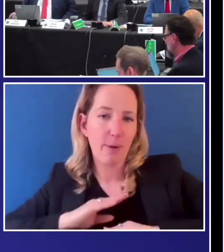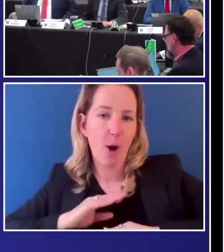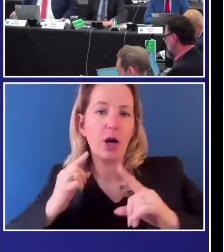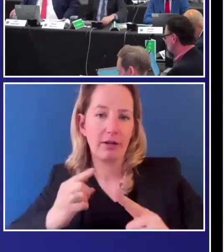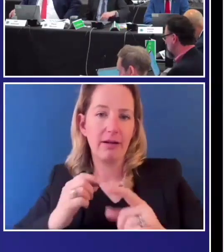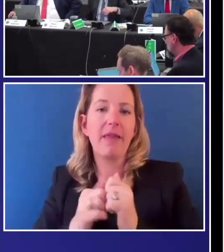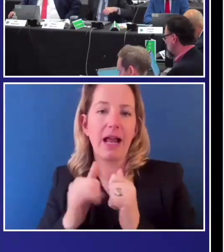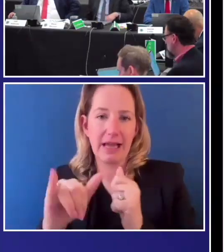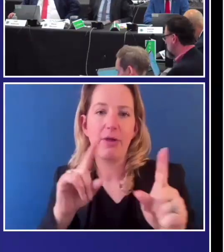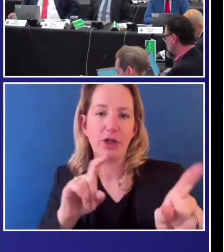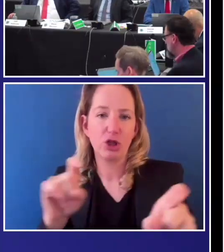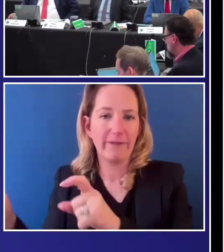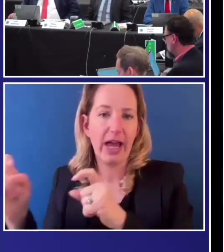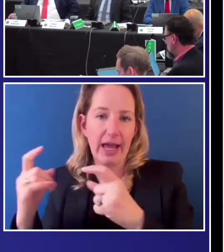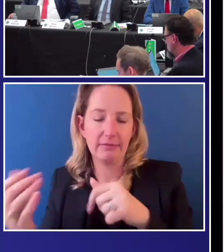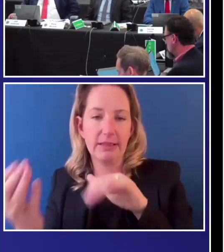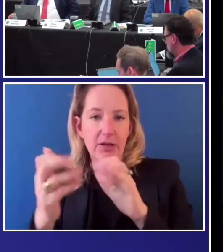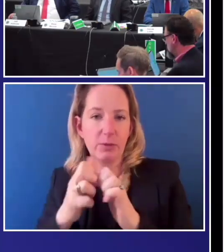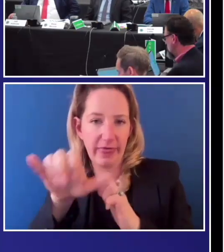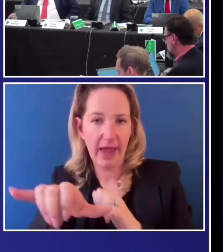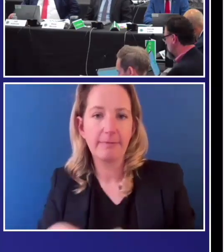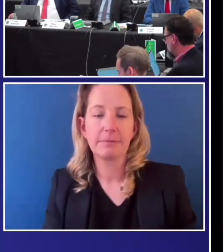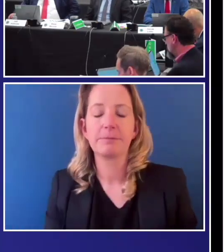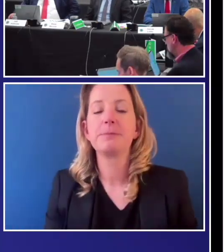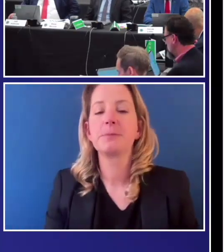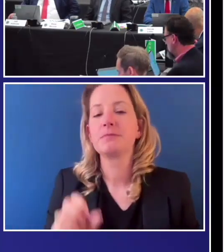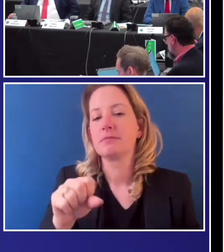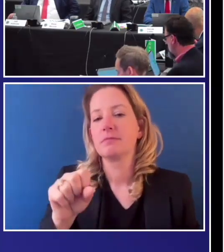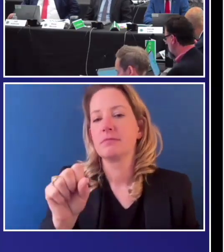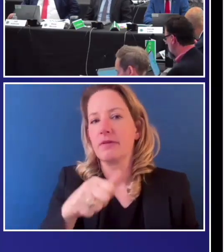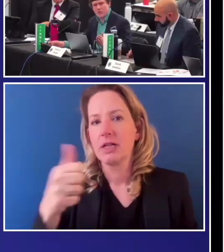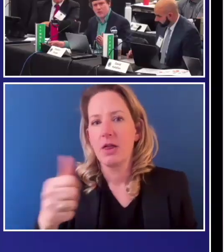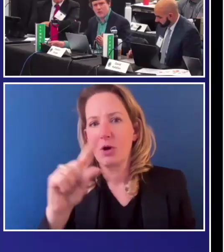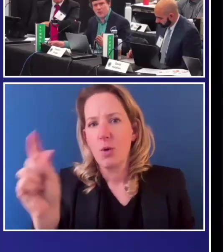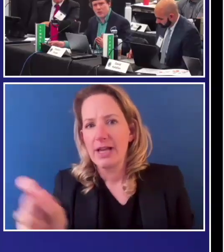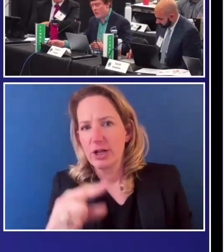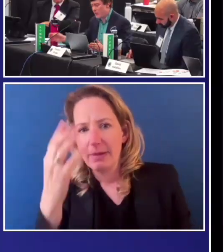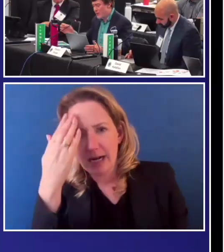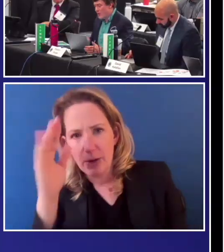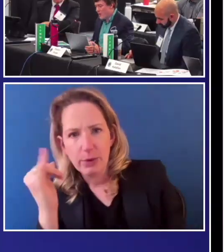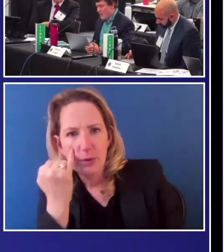Yeah, I had another question, but I don't know if there are people in front of me in the queue. No? Okay. You were next.